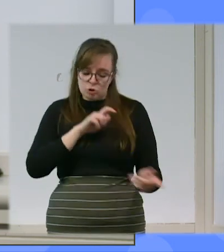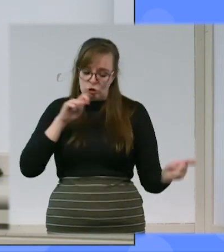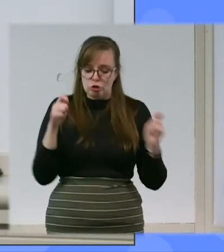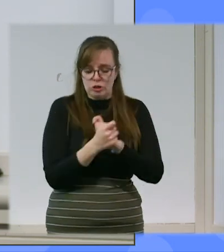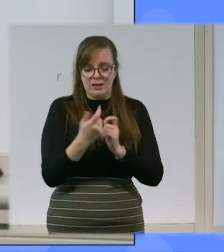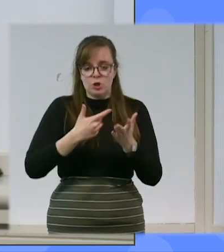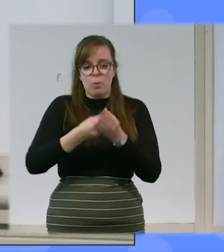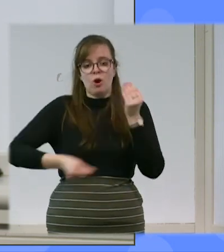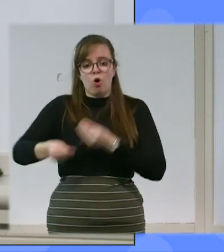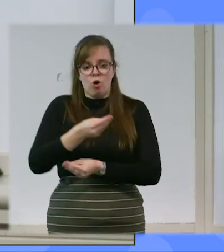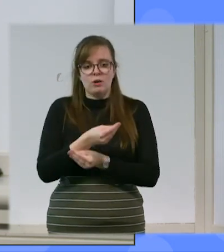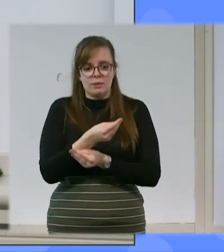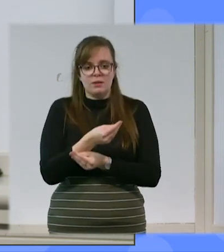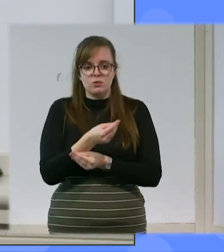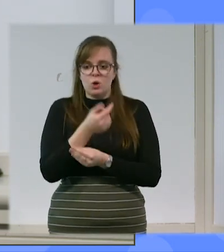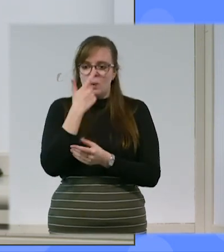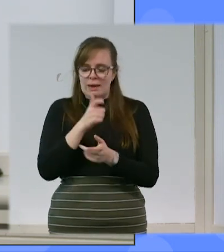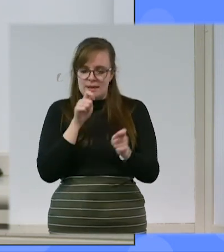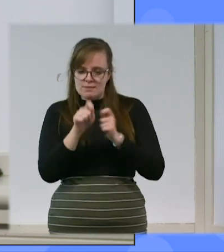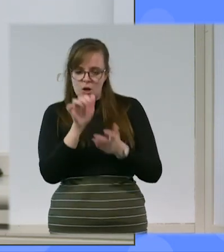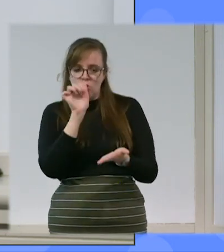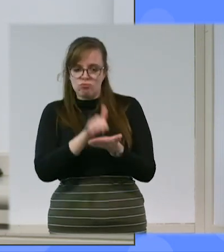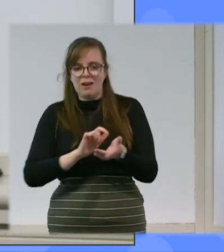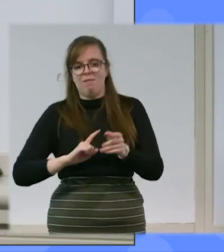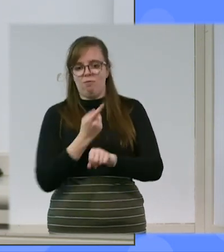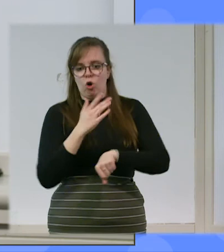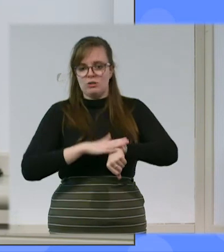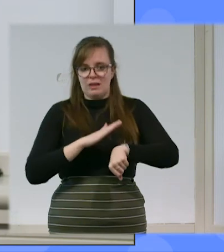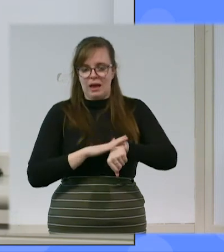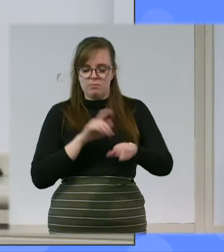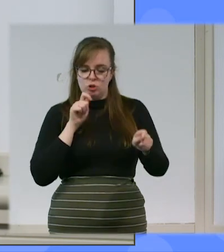so that it gets things right first time around redesign our economy so it's a